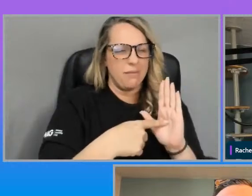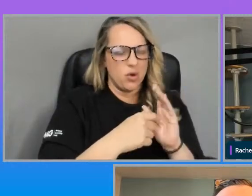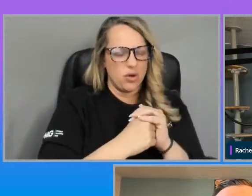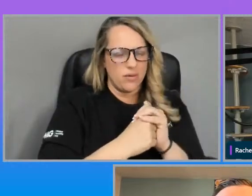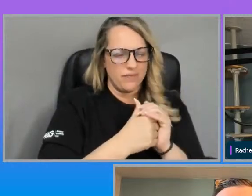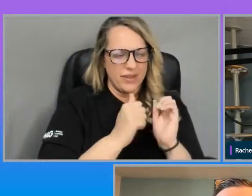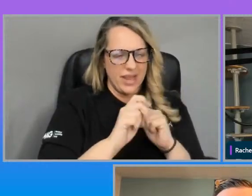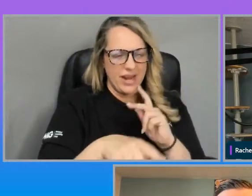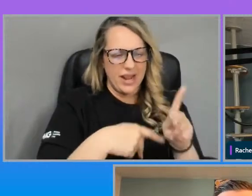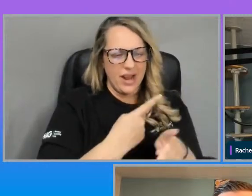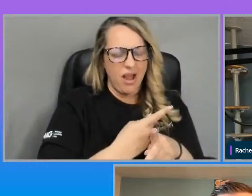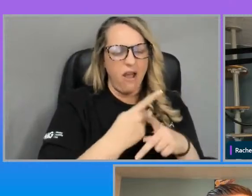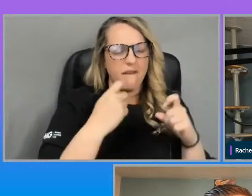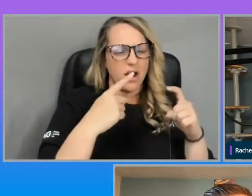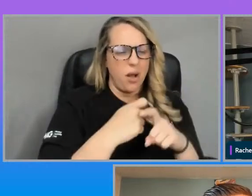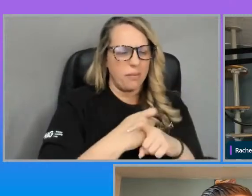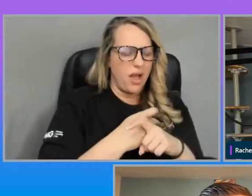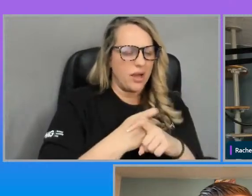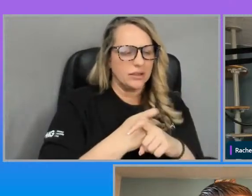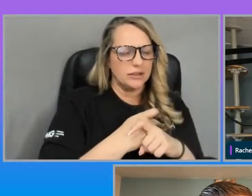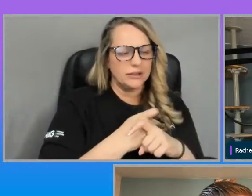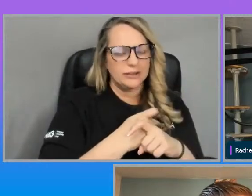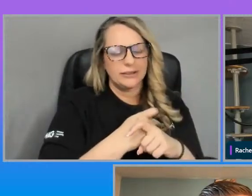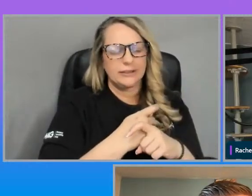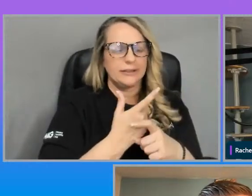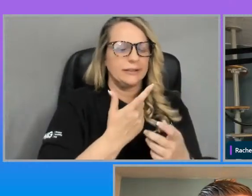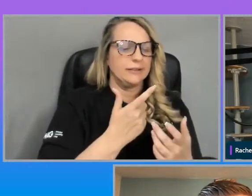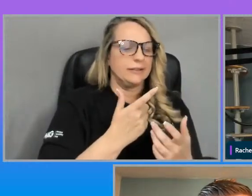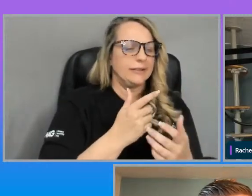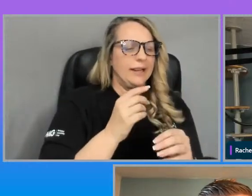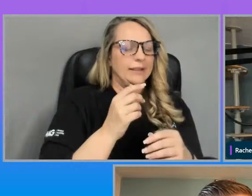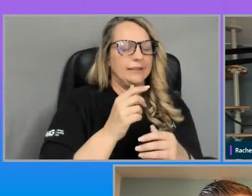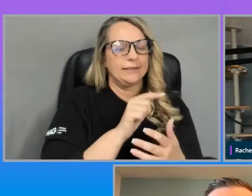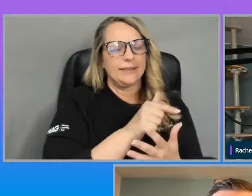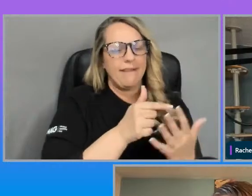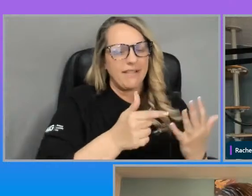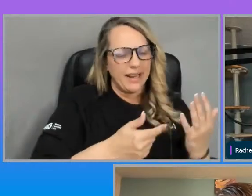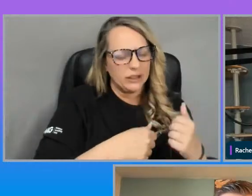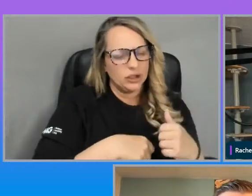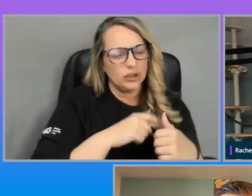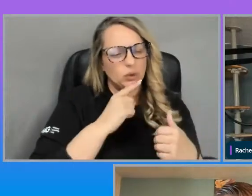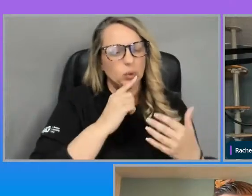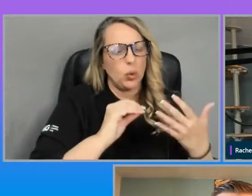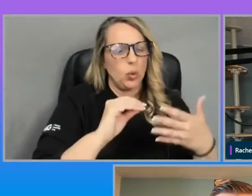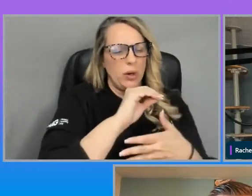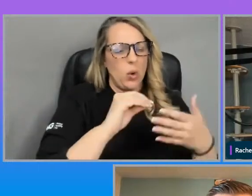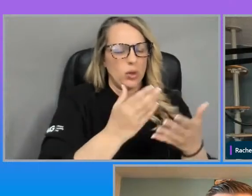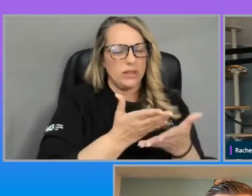any, any kind of complex navigation thing where there is a legitimate reason for you to